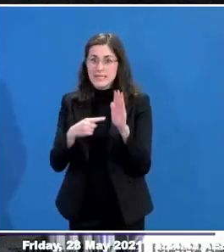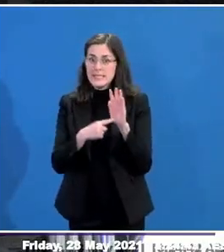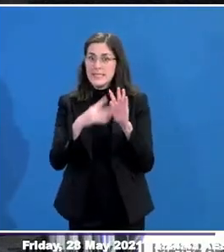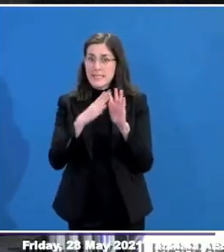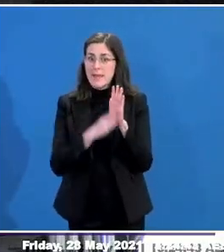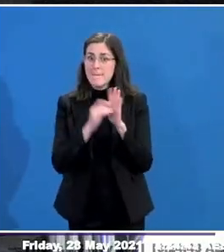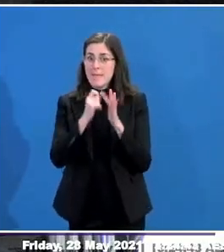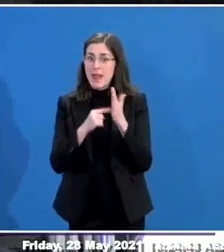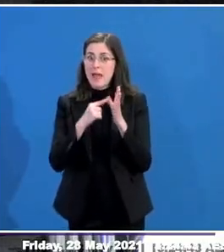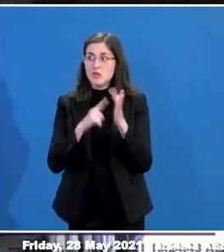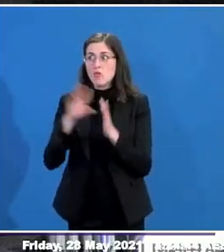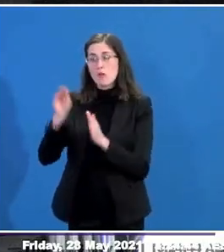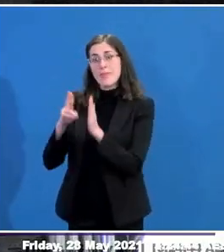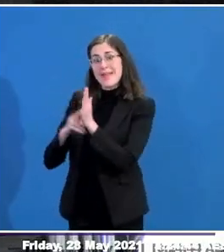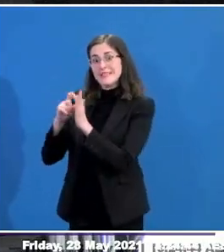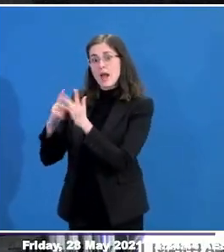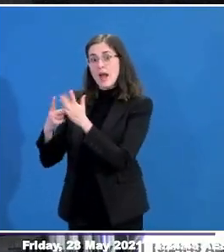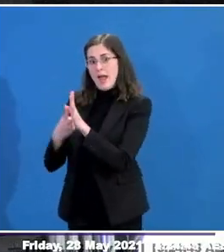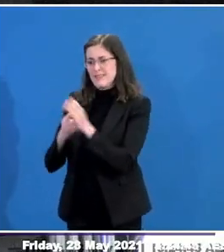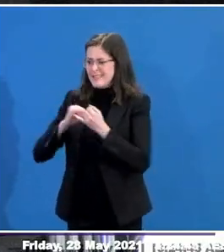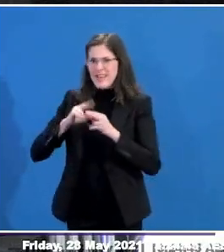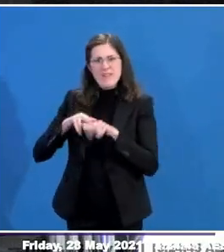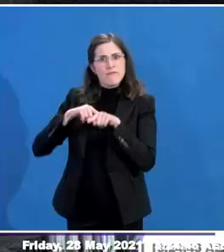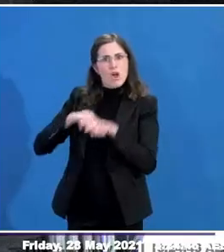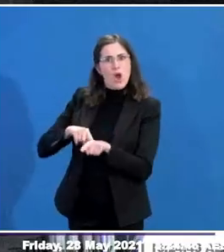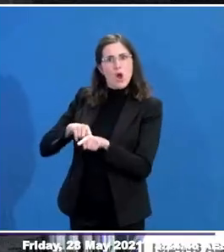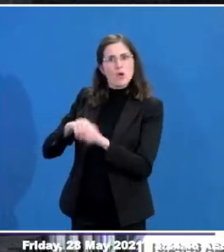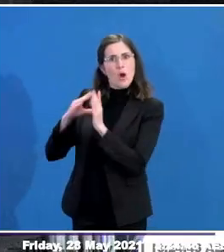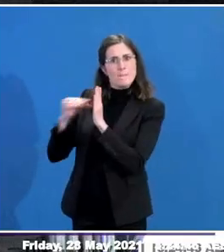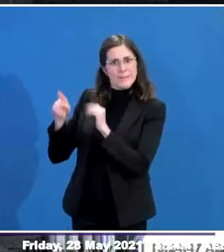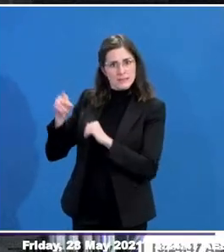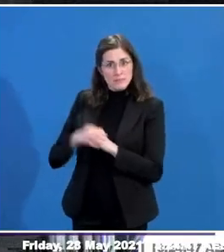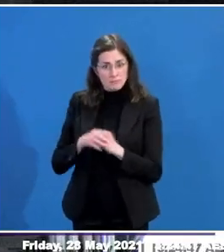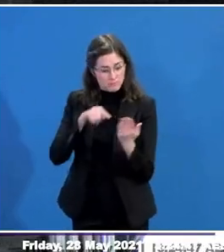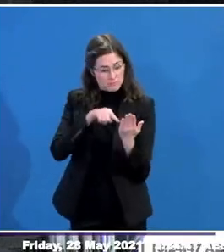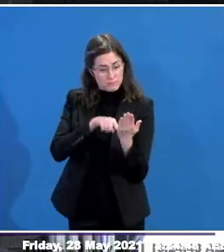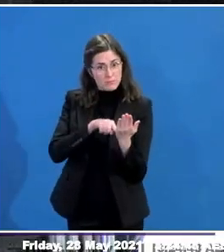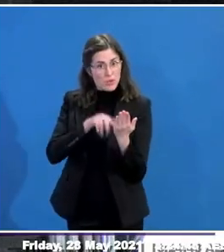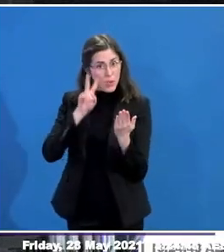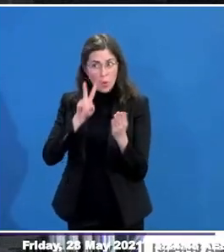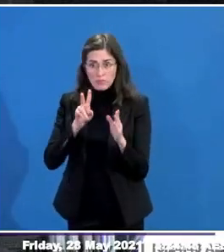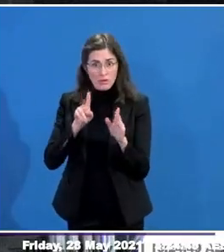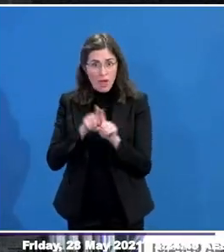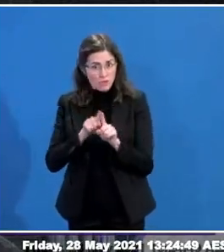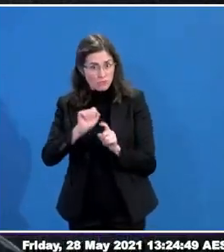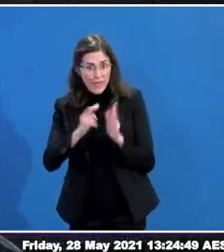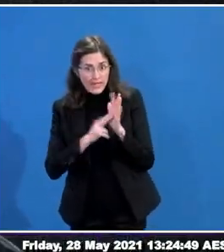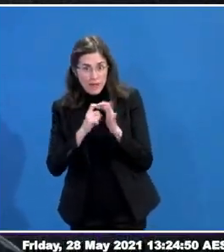to Sunnyfield in that period of time. Does that look to you like a template provided by your agency?